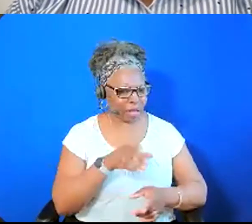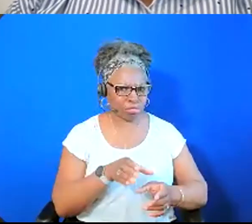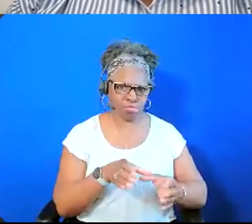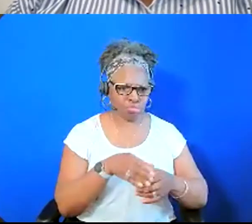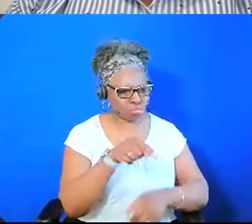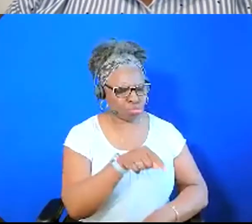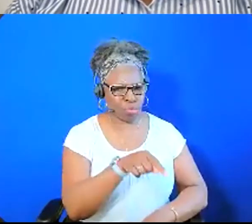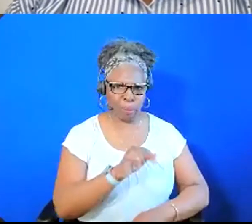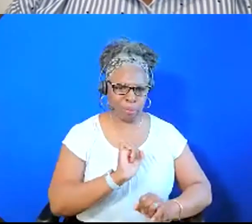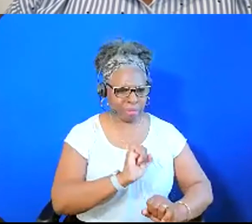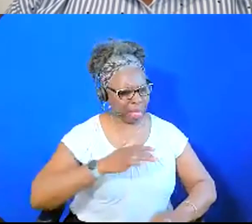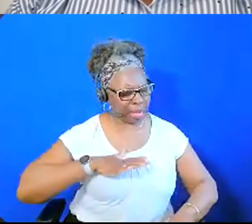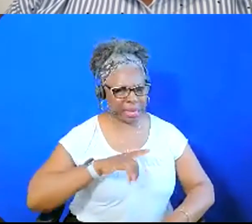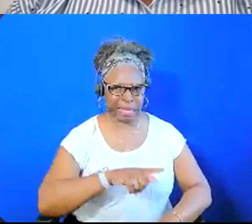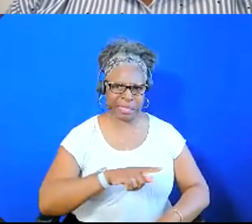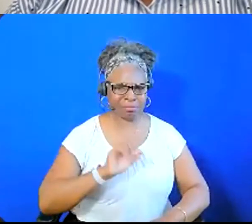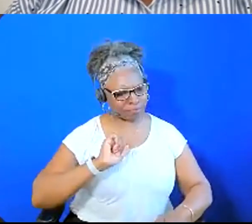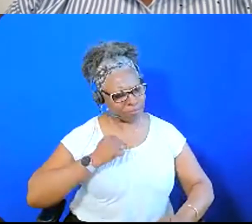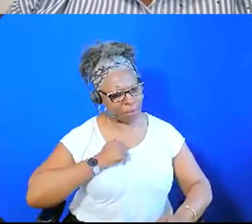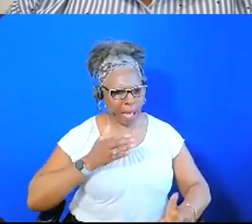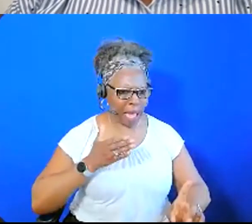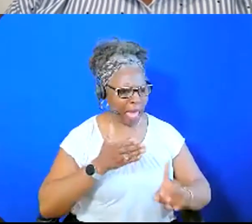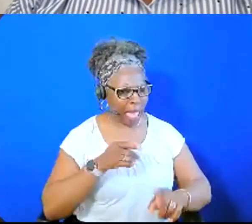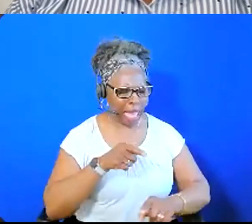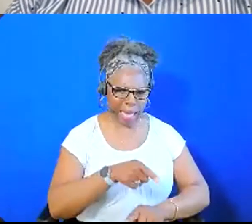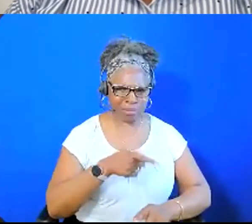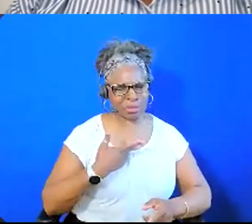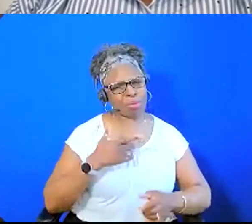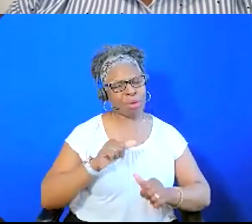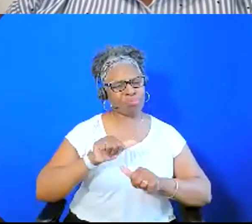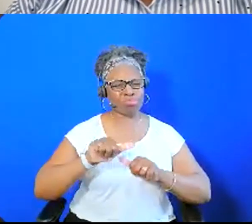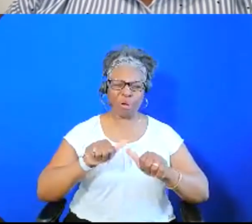And that's what happened, you know, the process sort of faded away,